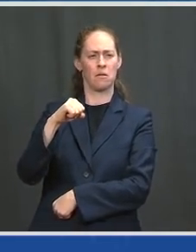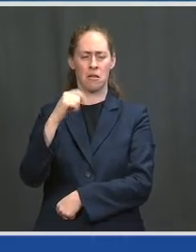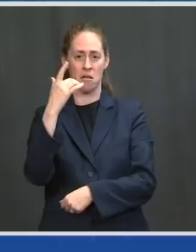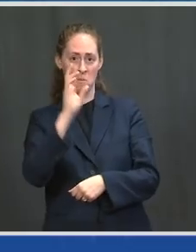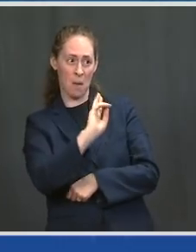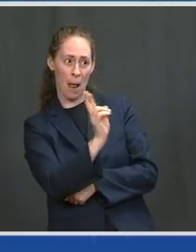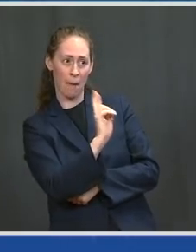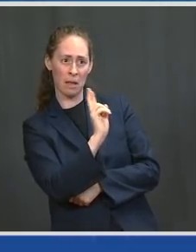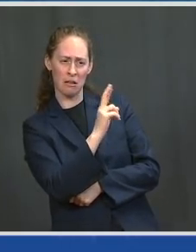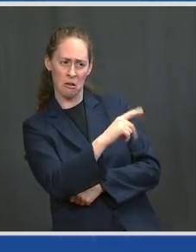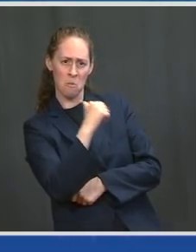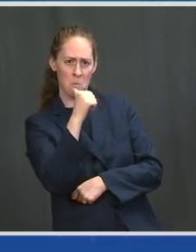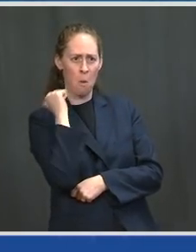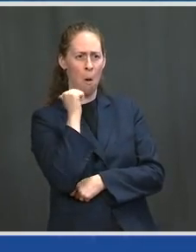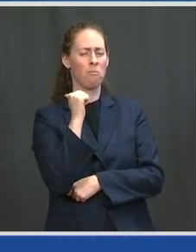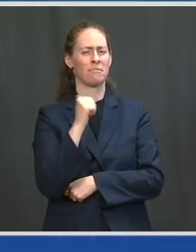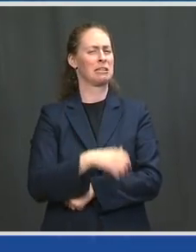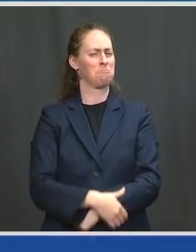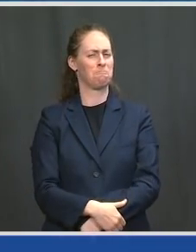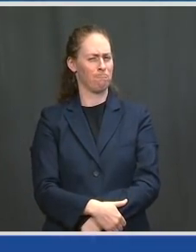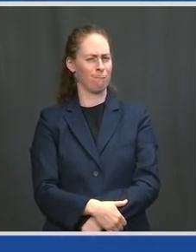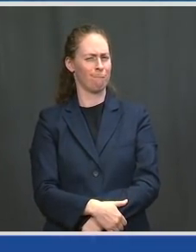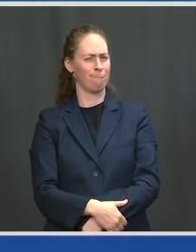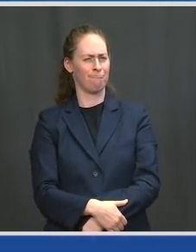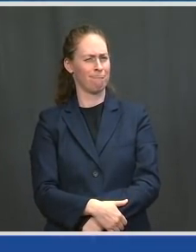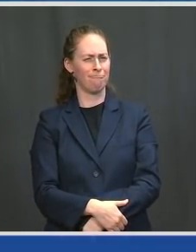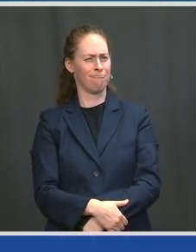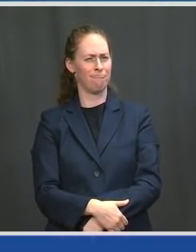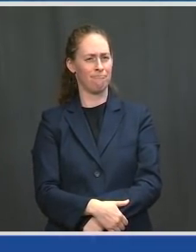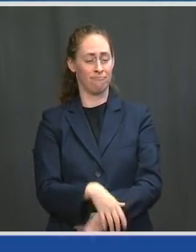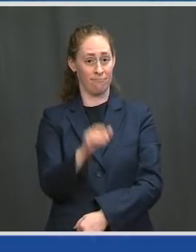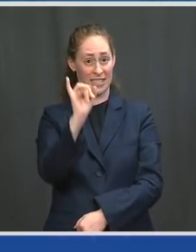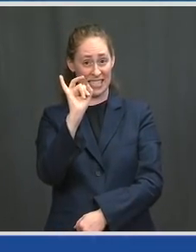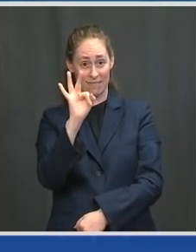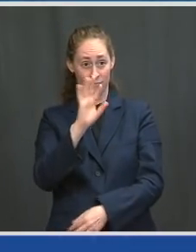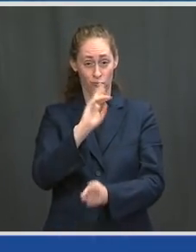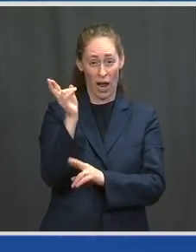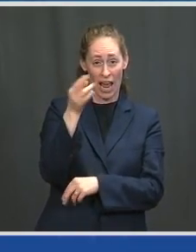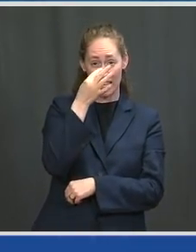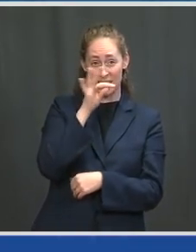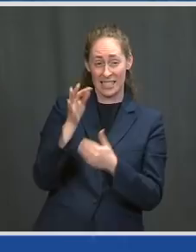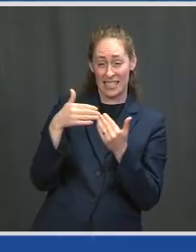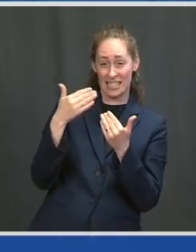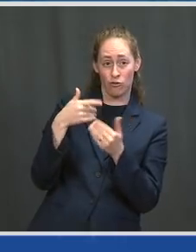Look, if it's available, if it's nearby, if it's convenient, people are getting vaccinated.